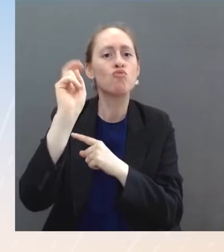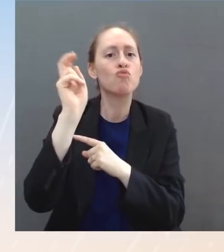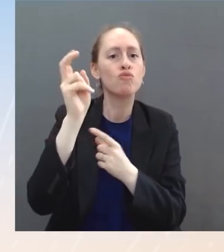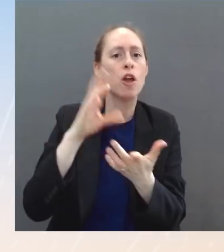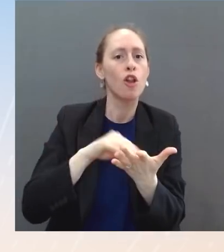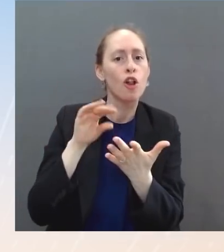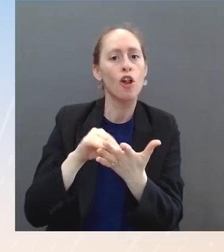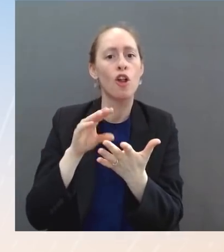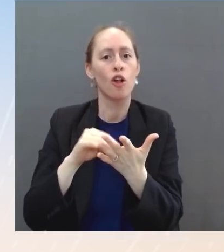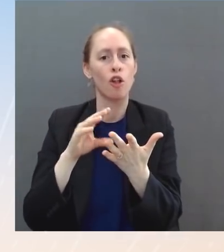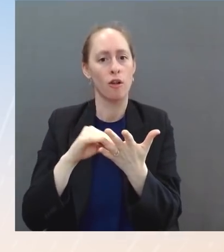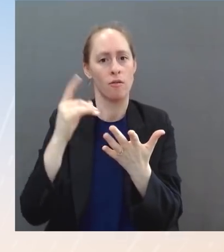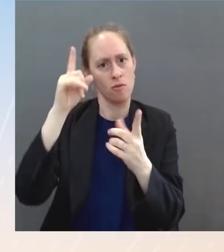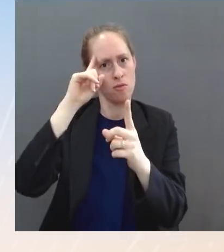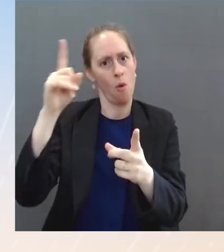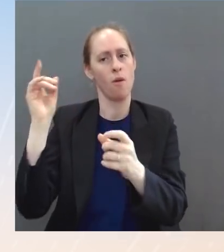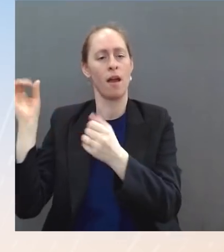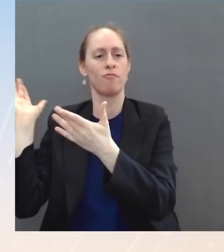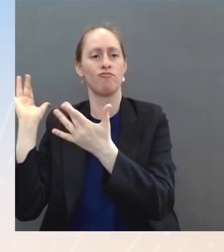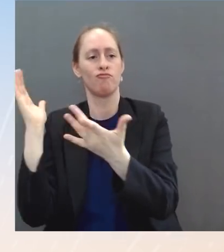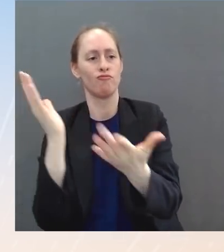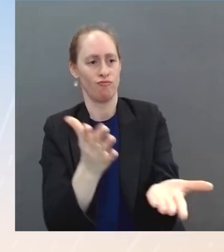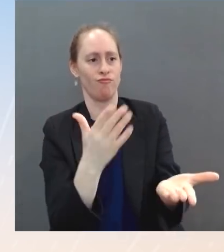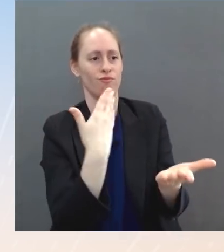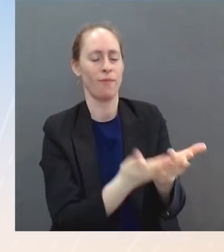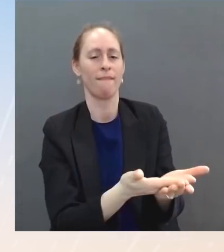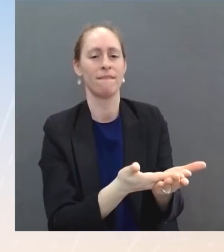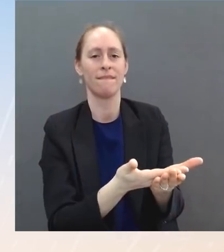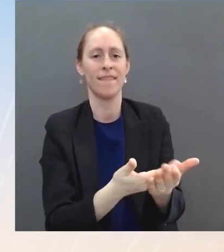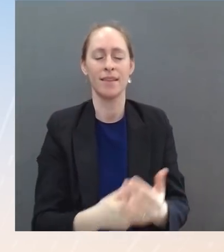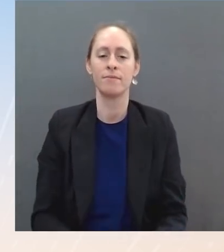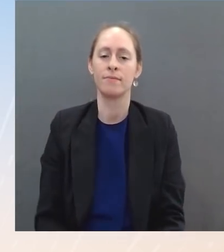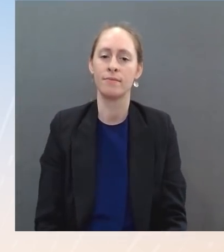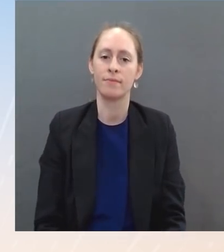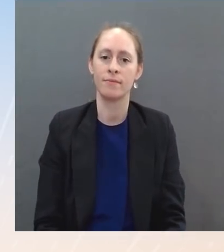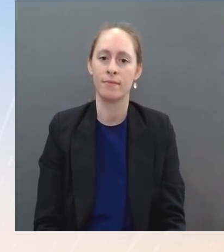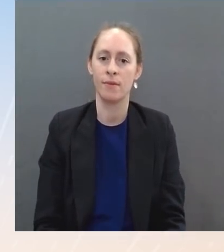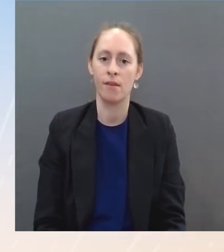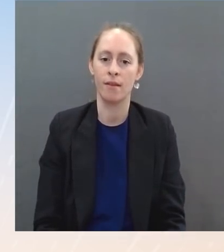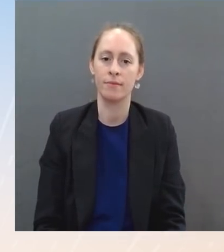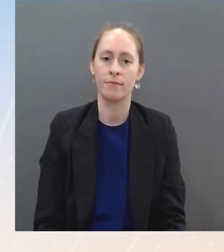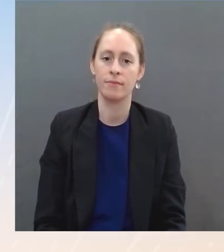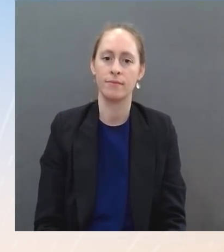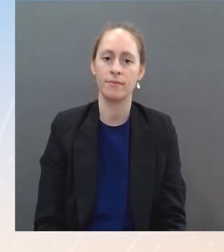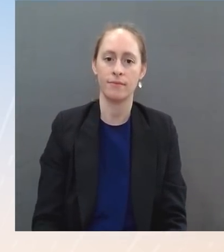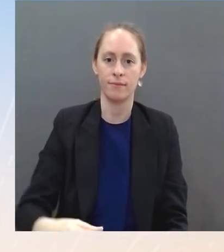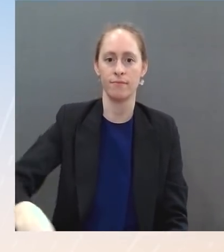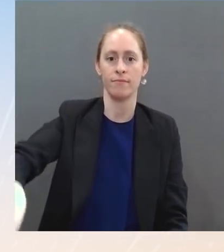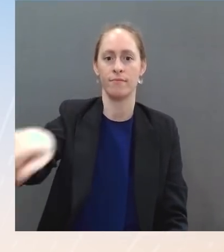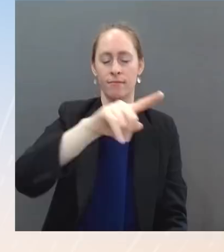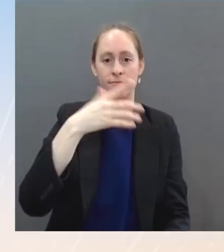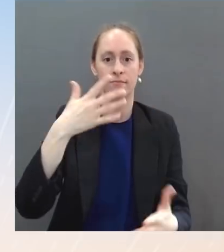I also wanted to note -- I think you all saw this, but just to confirm for all of you: Tomorrow, the President and Vice President